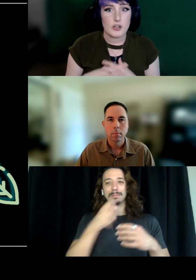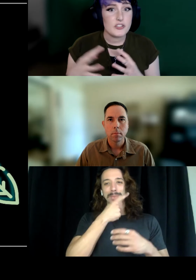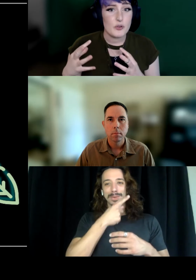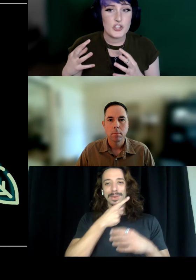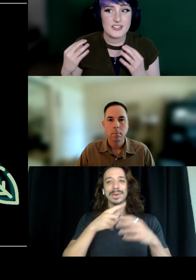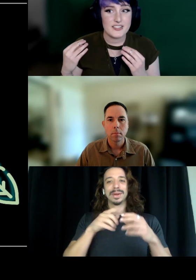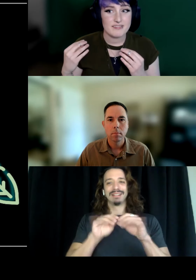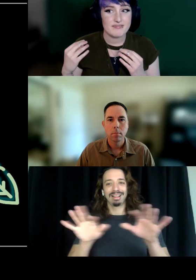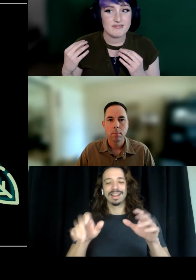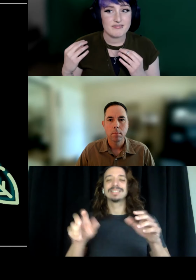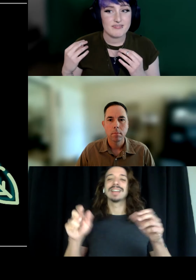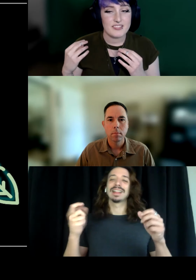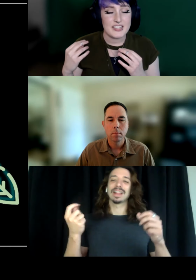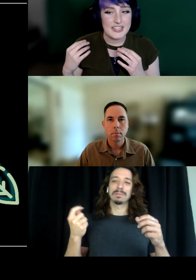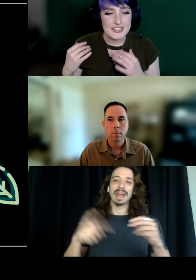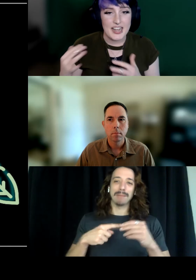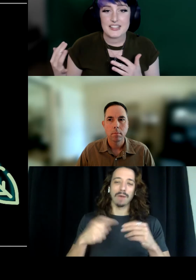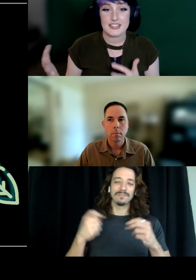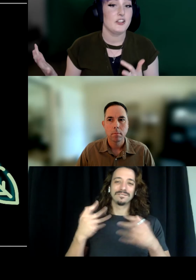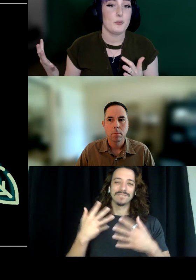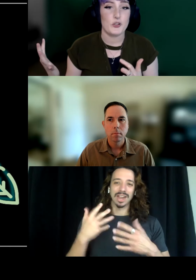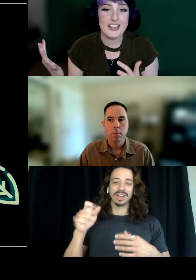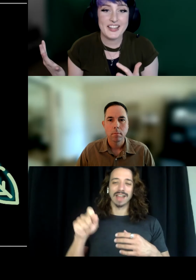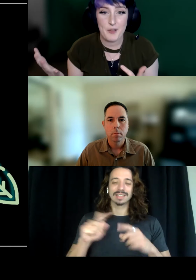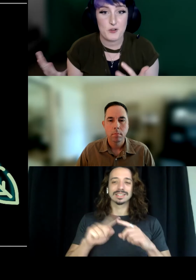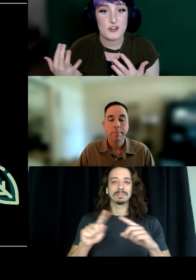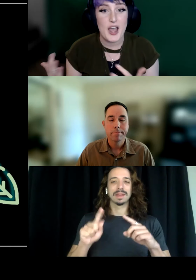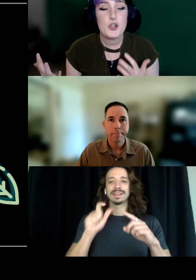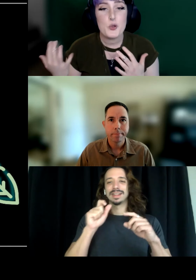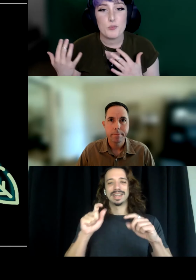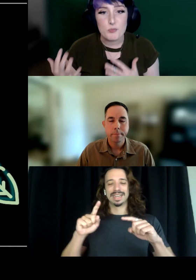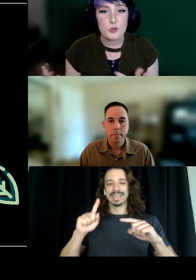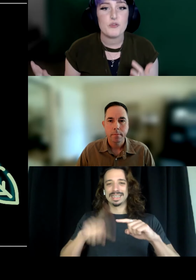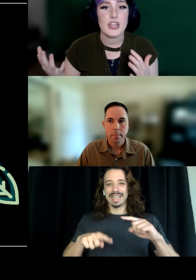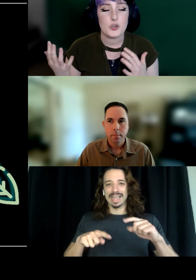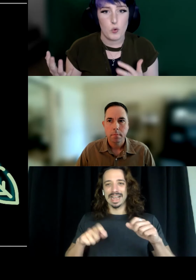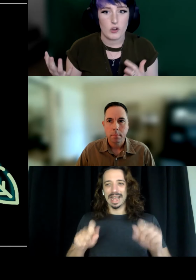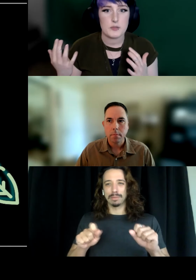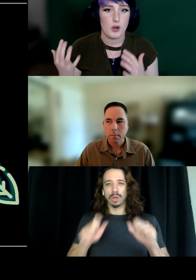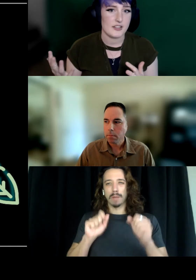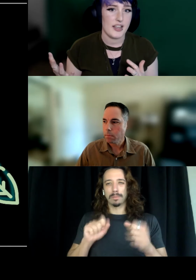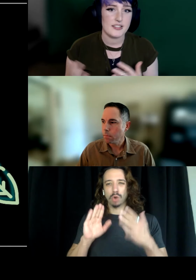but also just it's not scalable if you're not moving towards process.